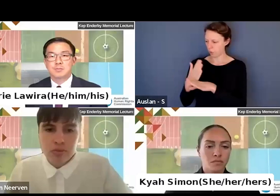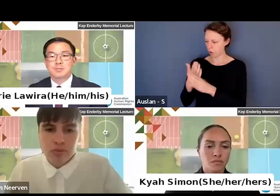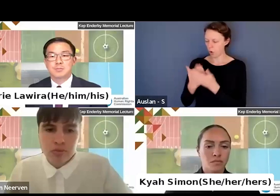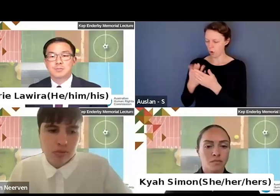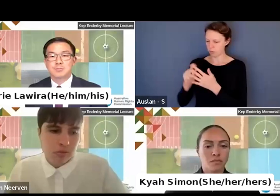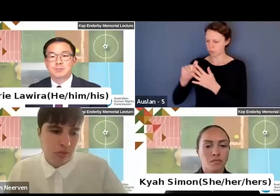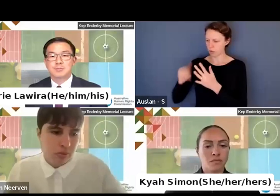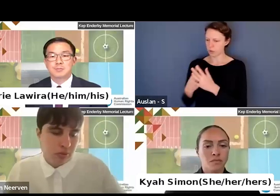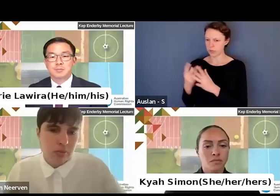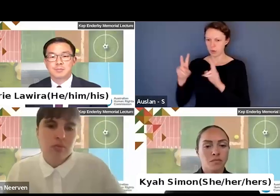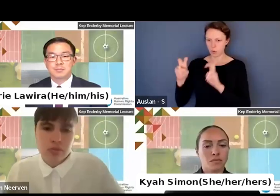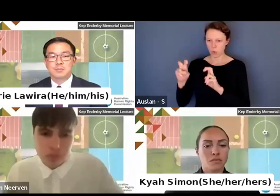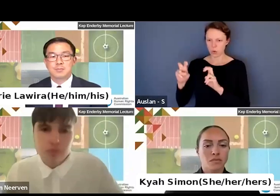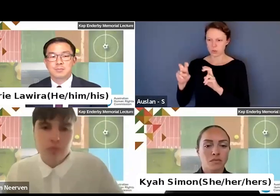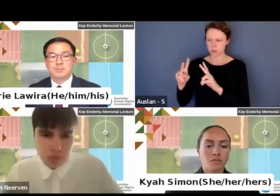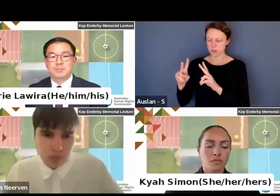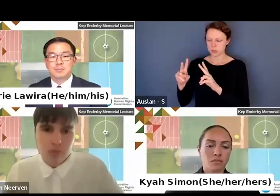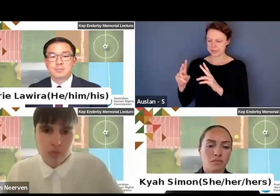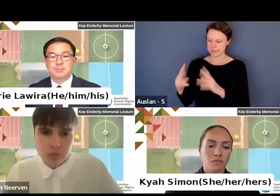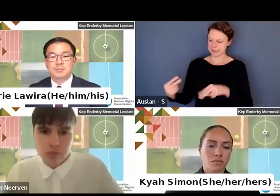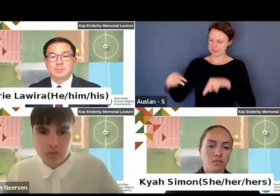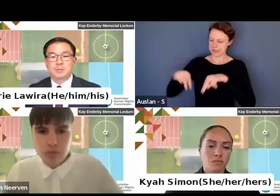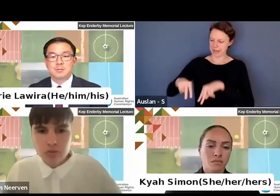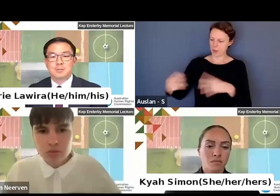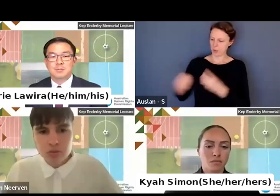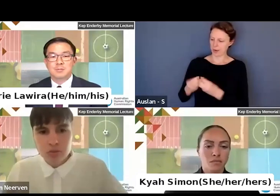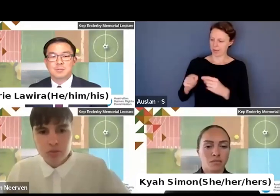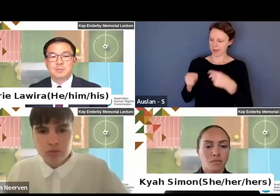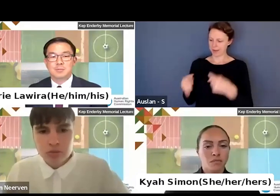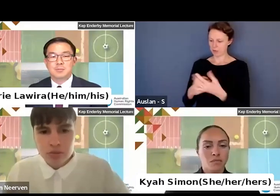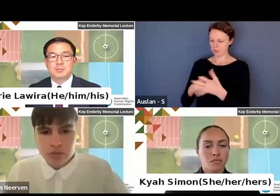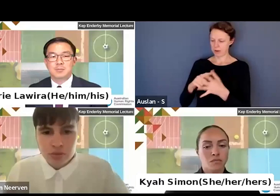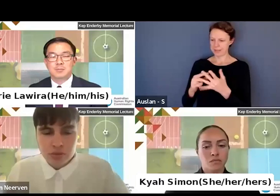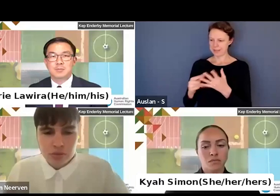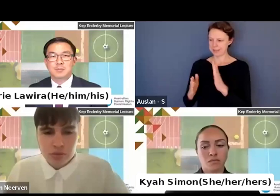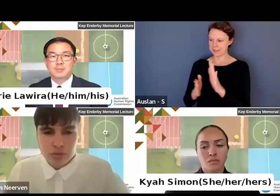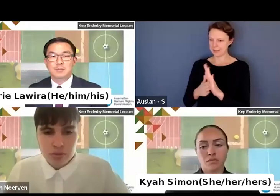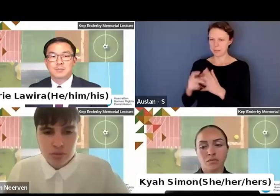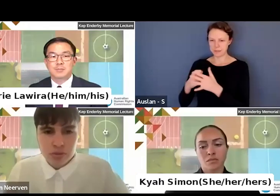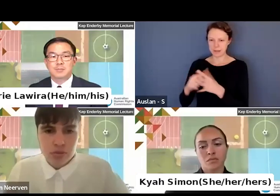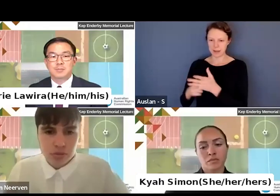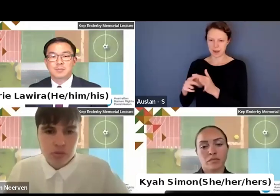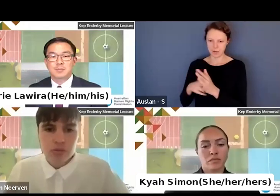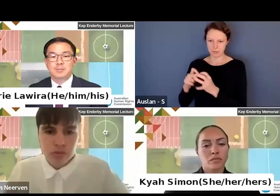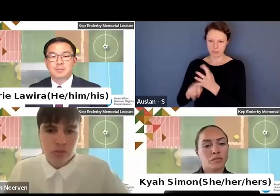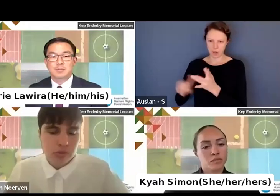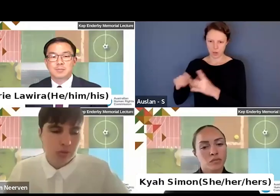Karen Bloch is leading that work and it's really about how to teach people how to be up standards when they encounter racism.